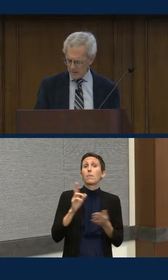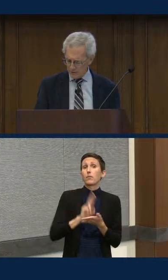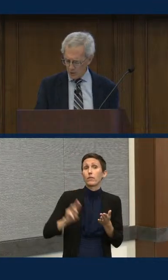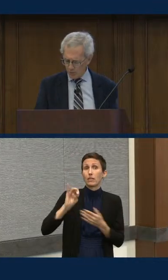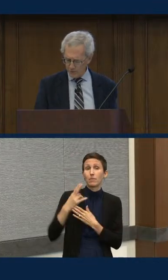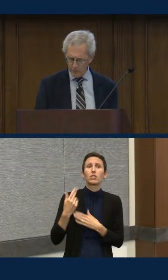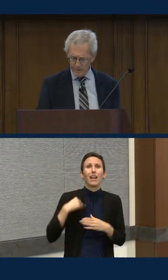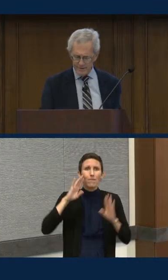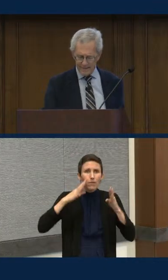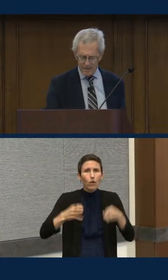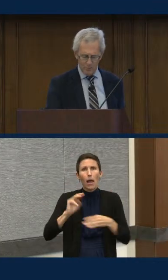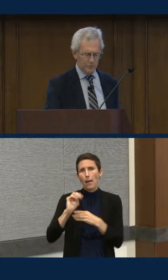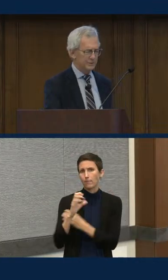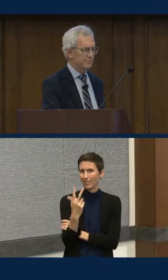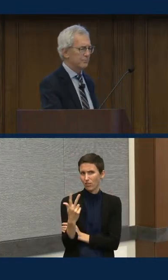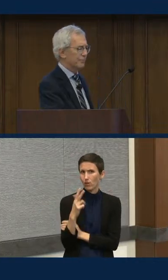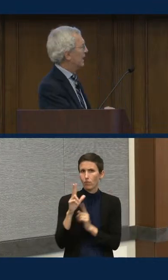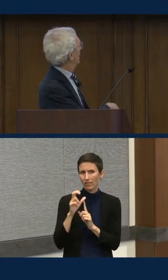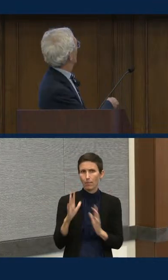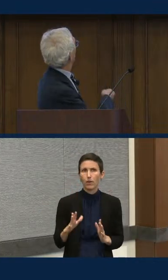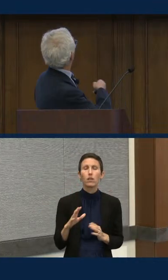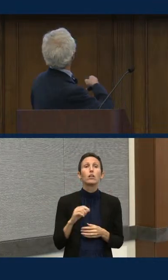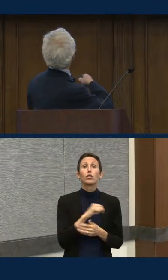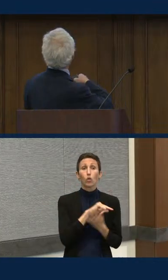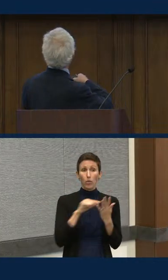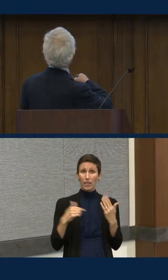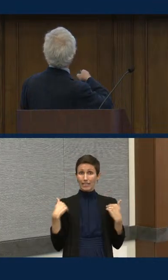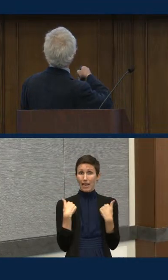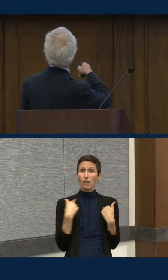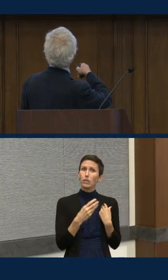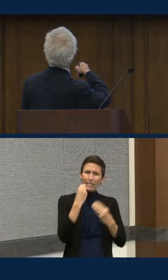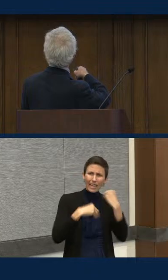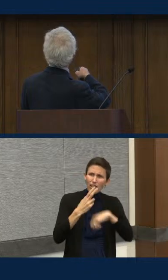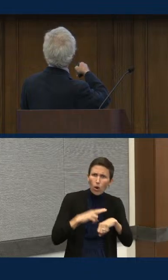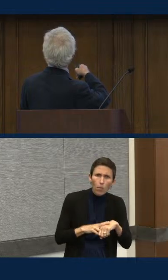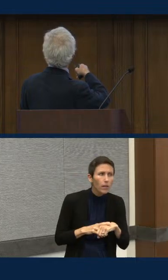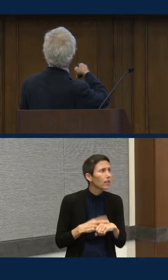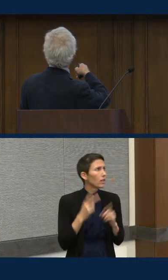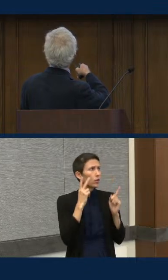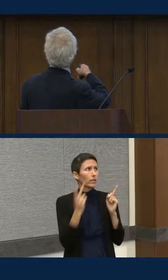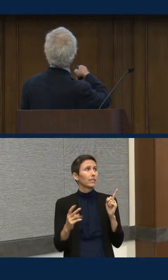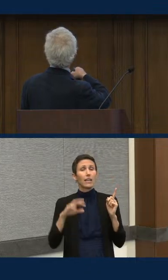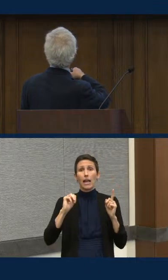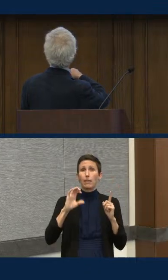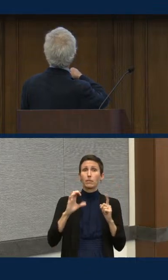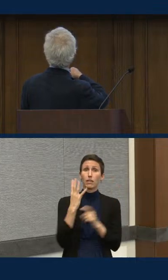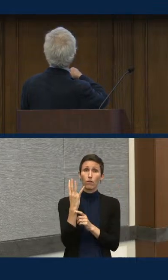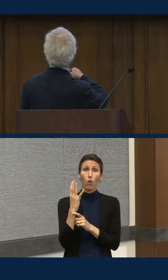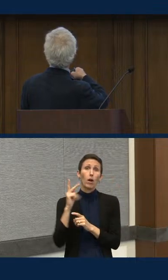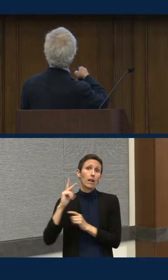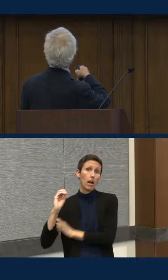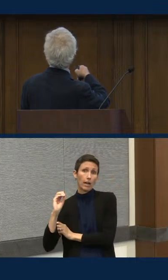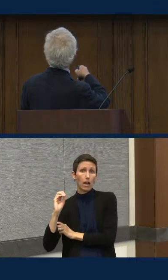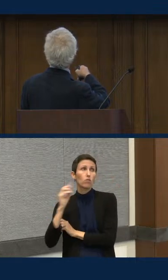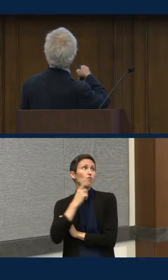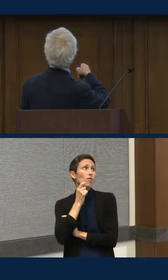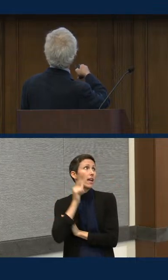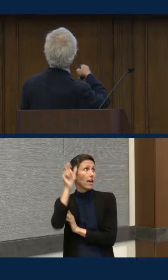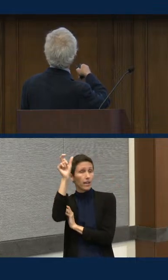animals eat normally. Here is an MC4 knock out mouse. This is